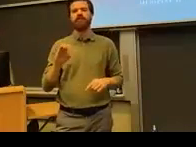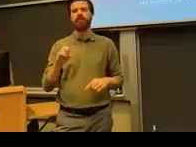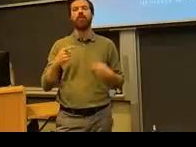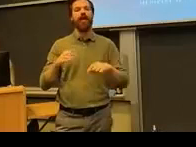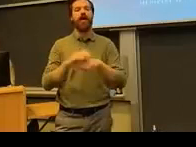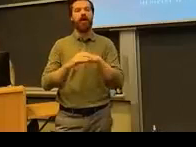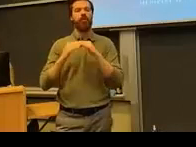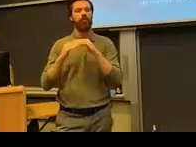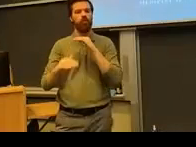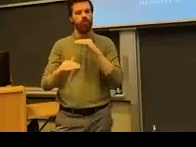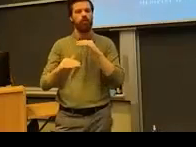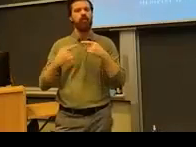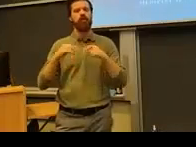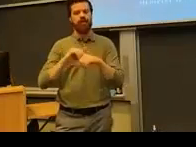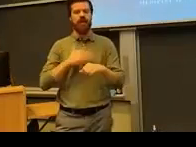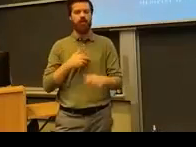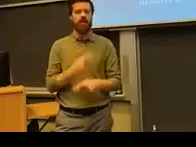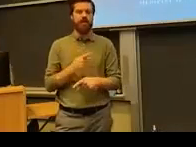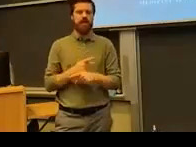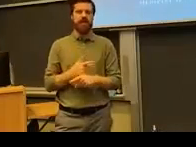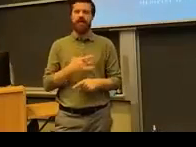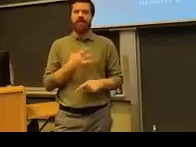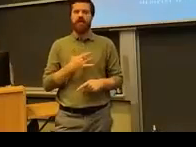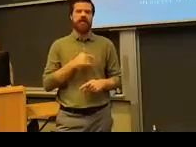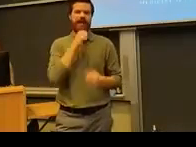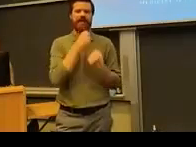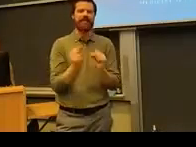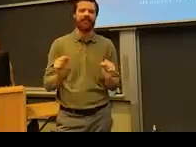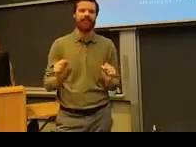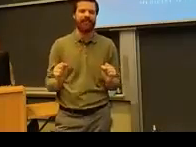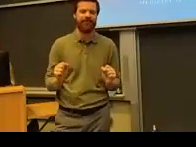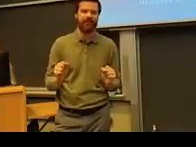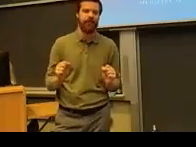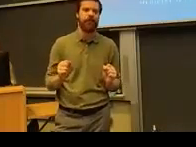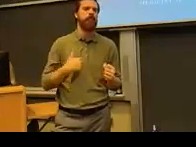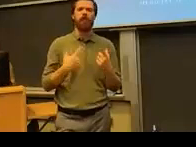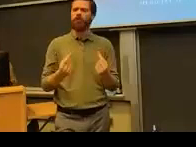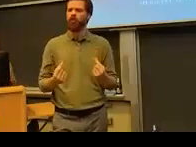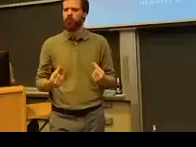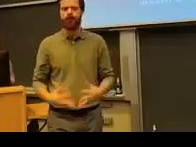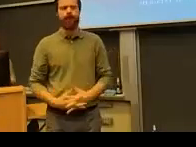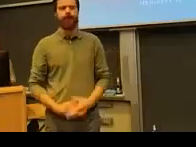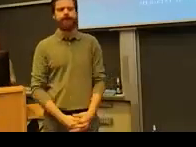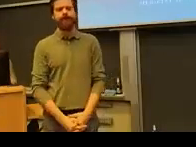admitted to our care which feels unsafe frankly um so what can we do about that so this was one